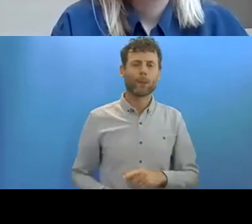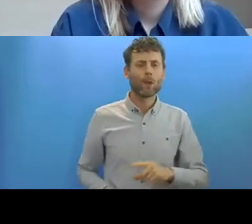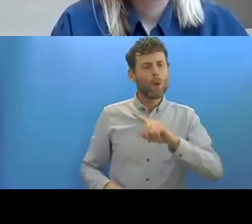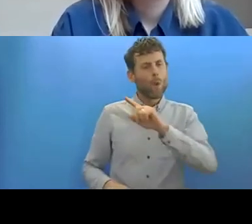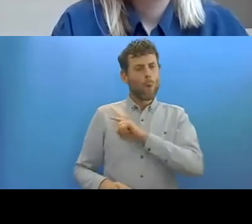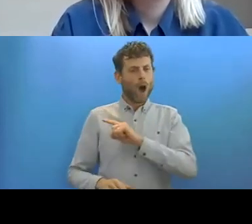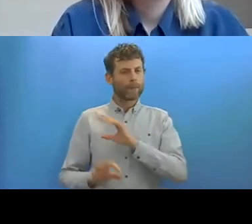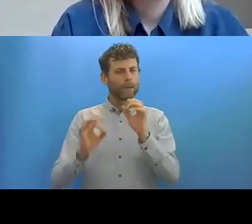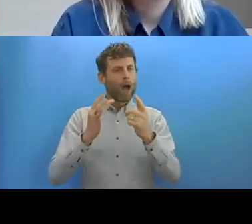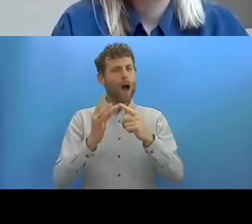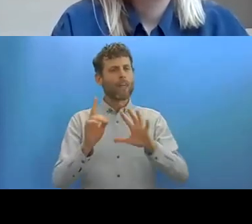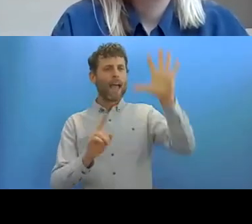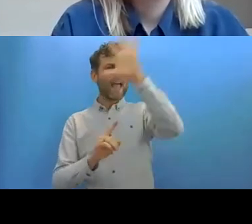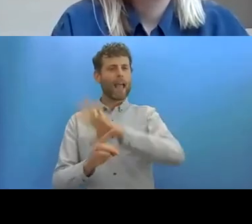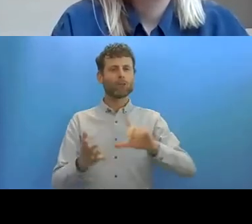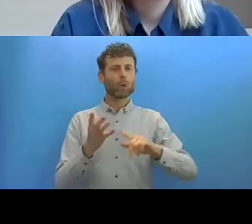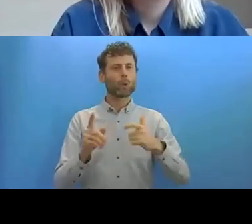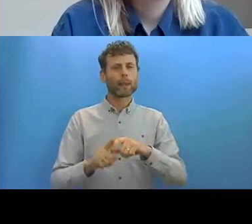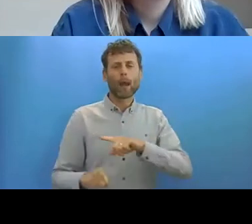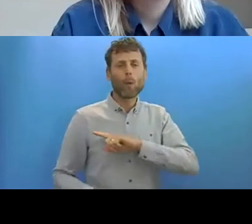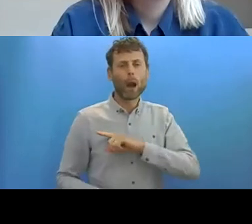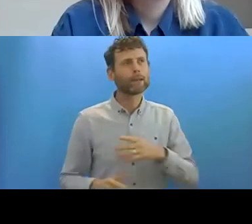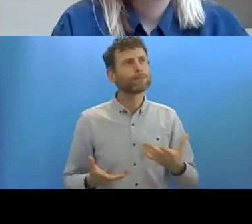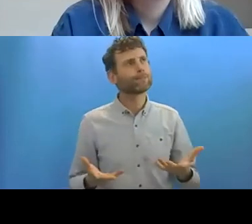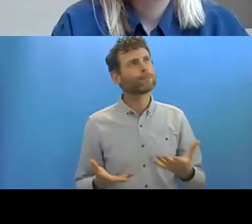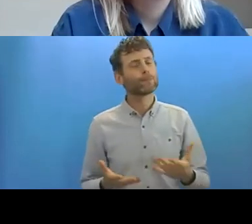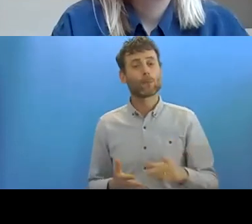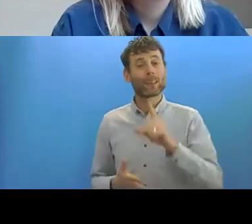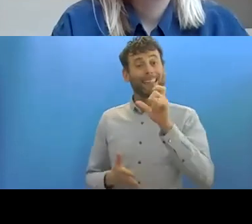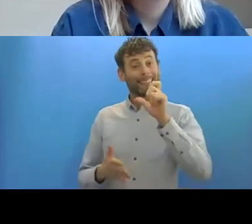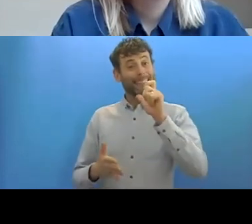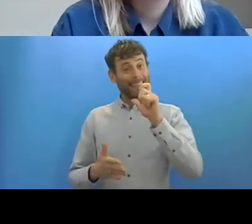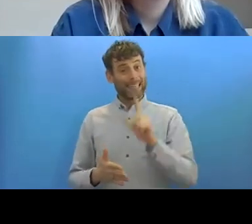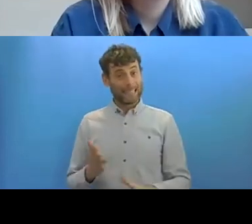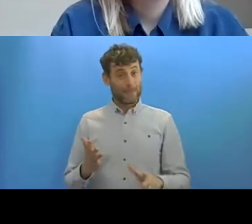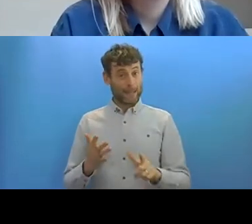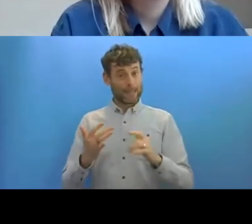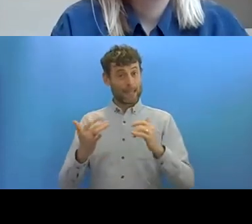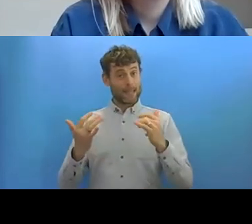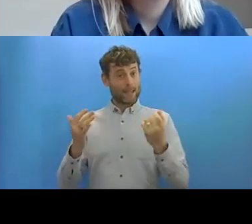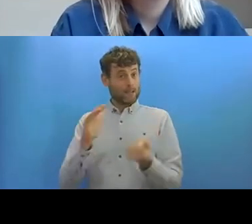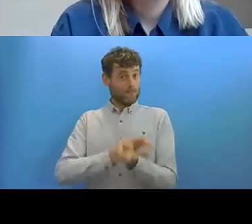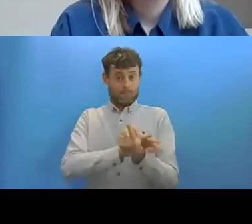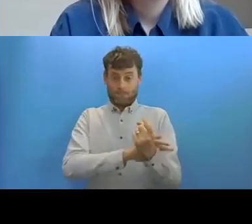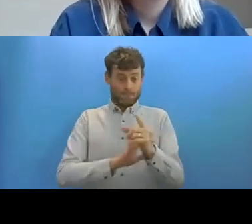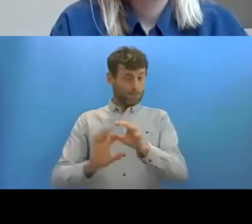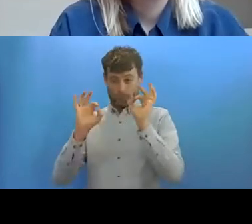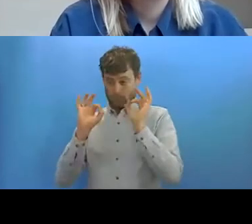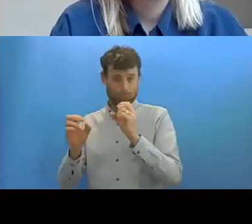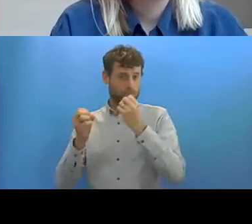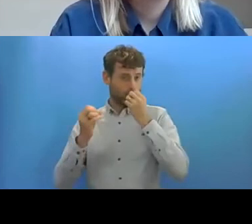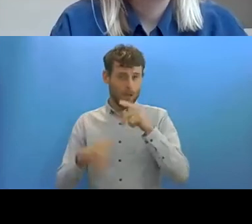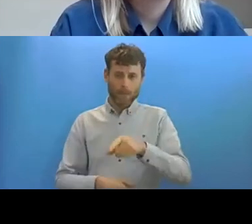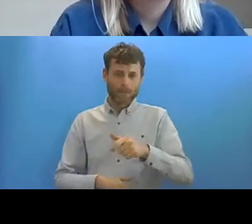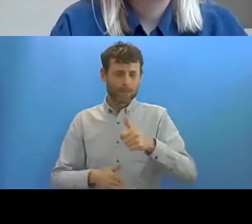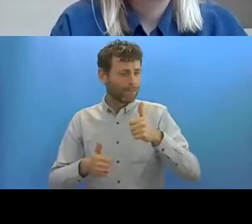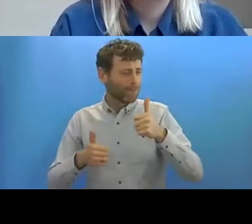due to a very specific relationship with Tramway. And the reason that we don't do it within the UK is very much about - disability-specific festivals are brilliant,